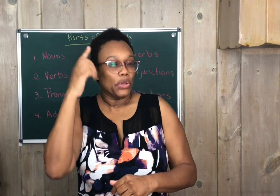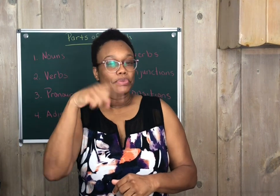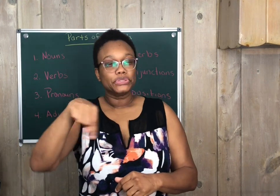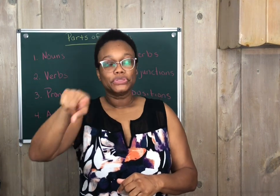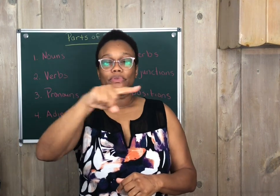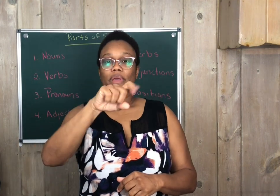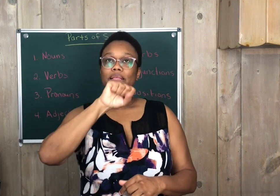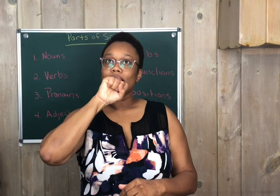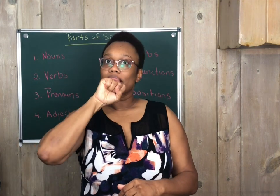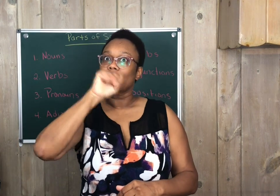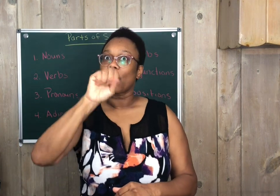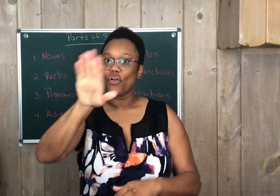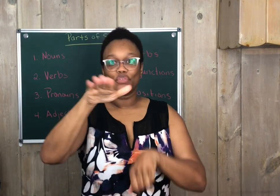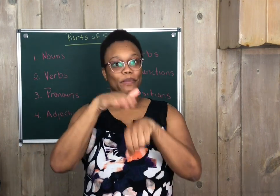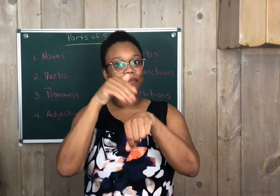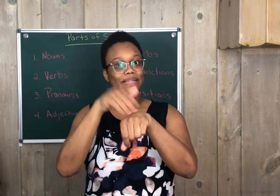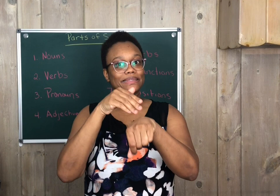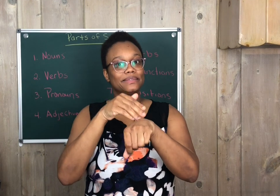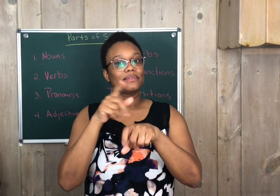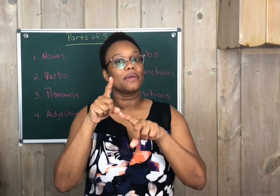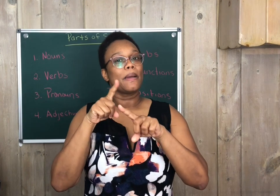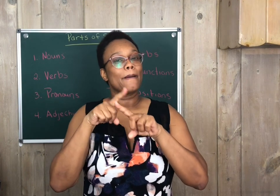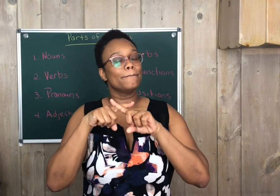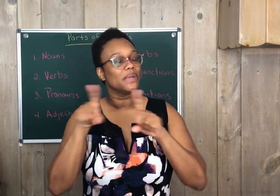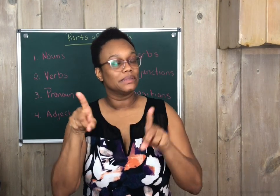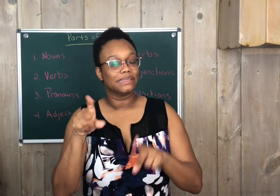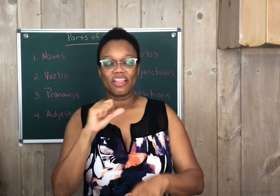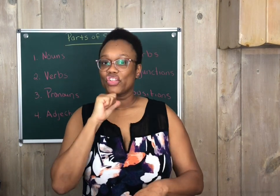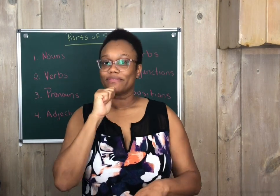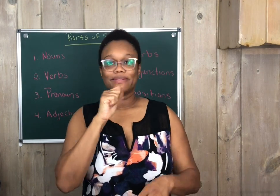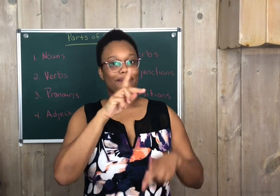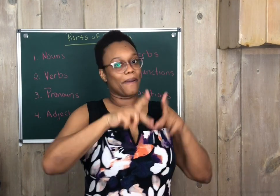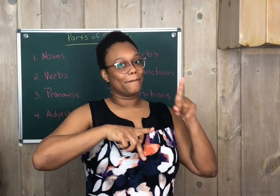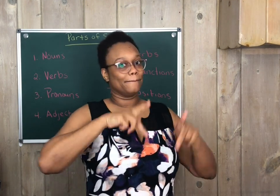Now I know you guys love your pets, but they are not people